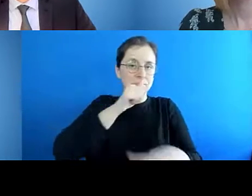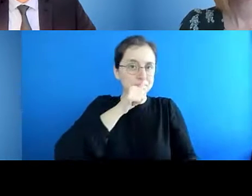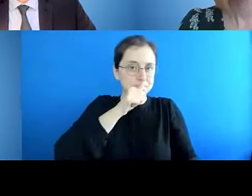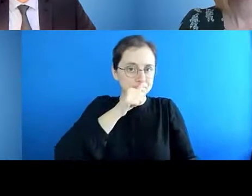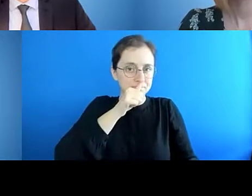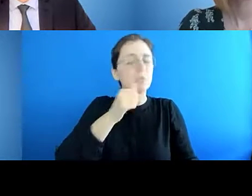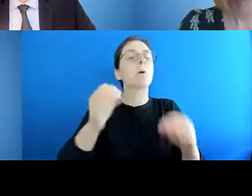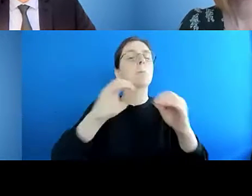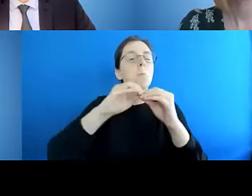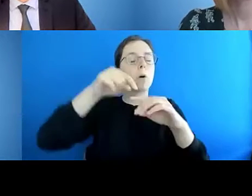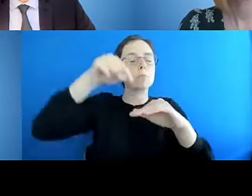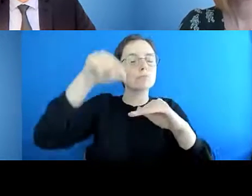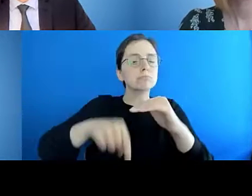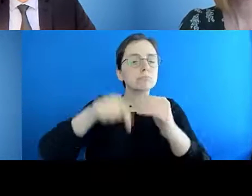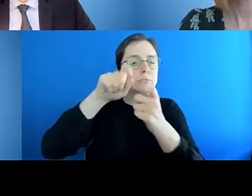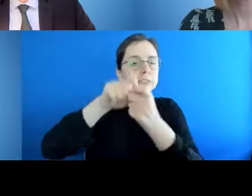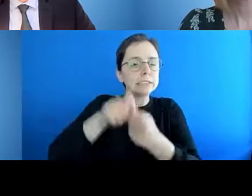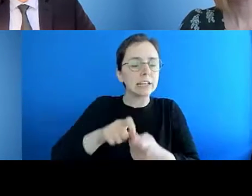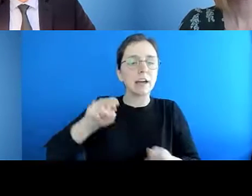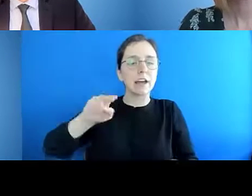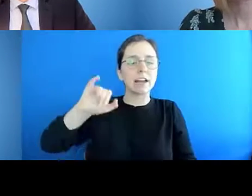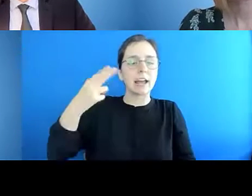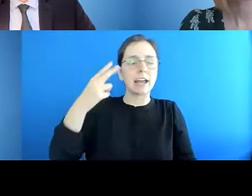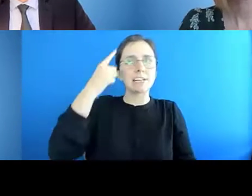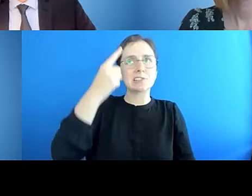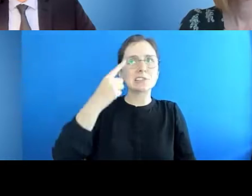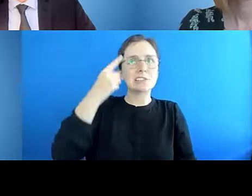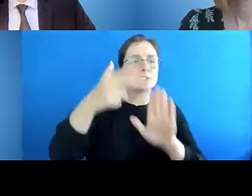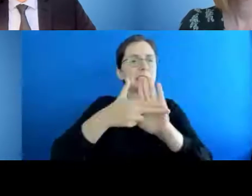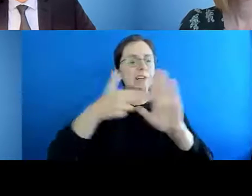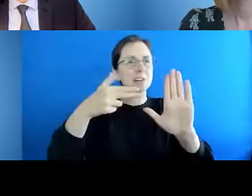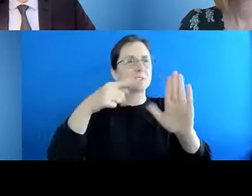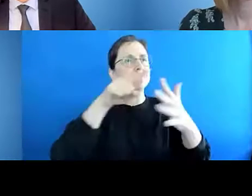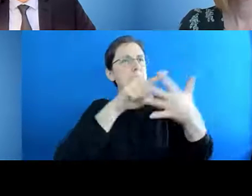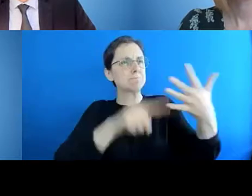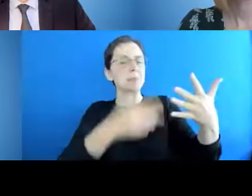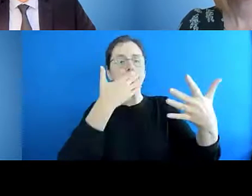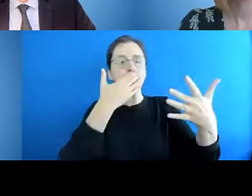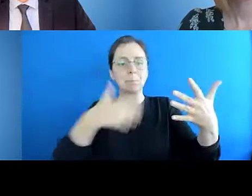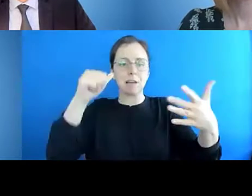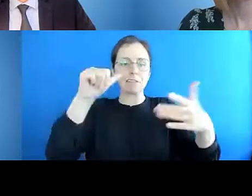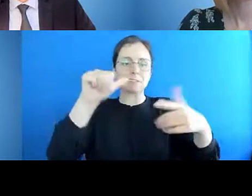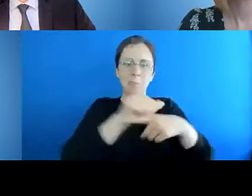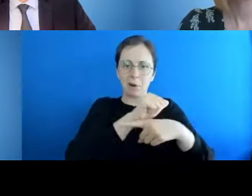is thinking in terms of what would constitute sort of best practices and operational principles